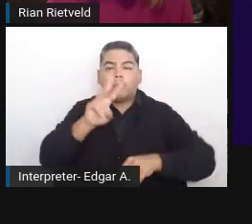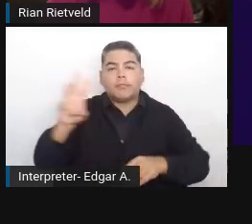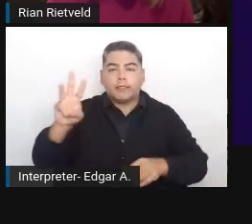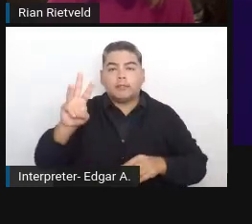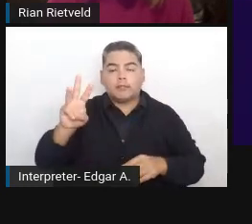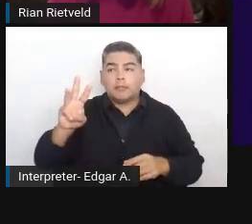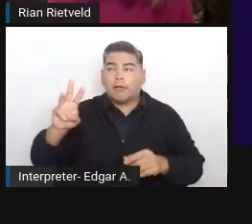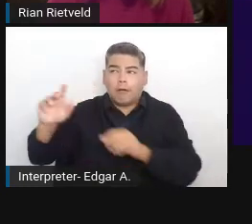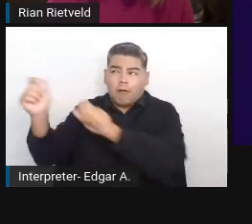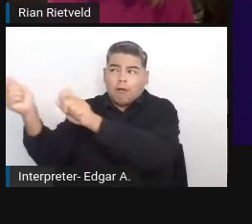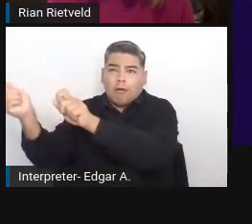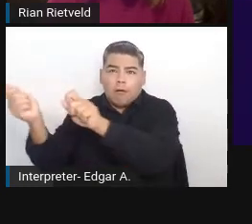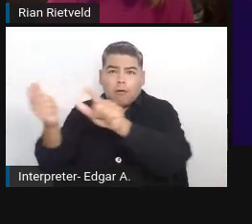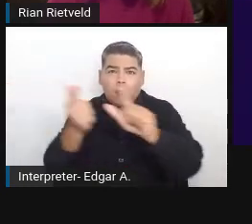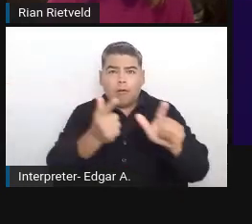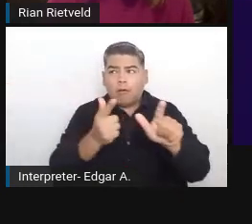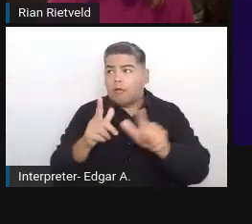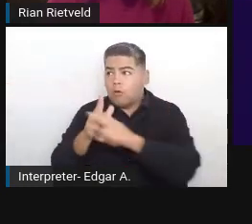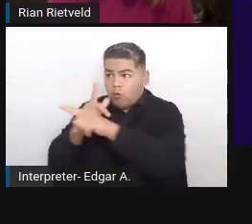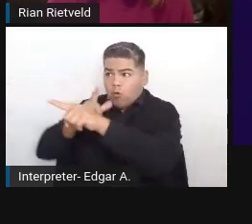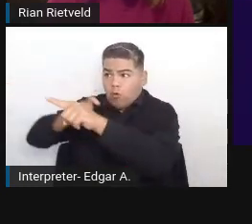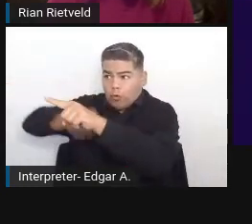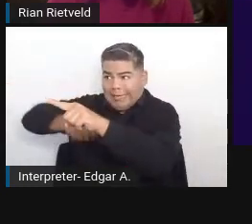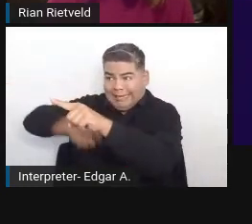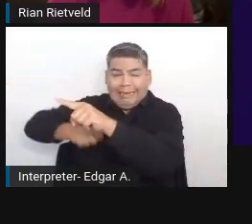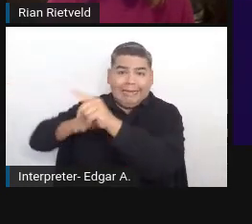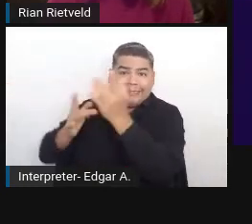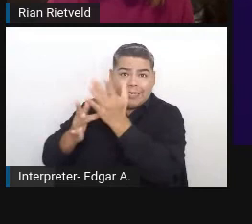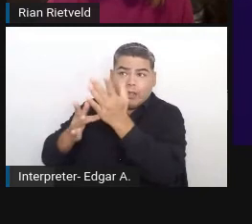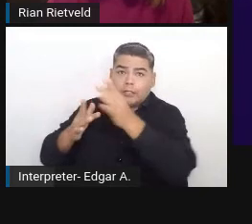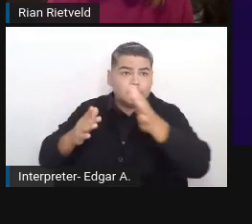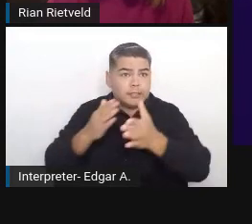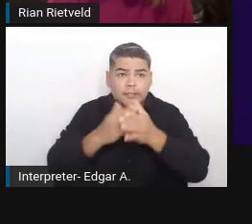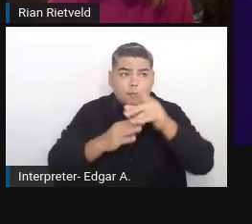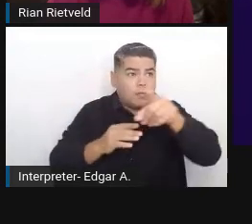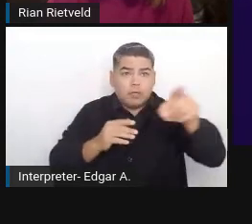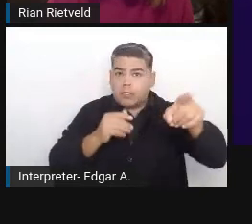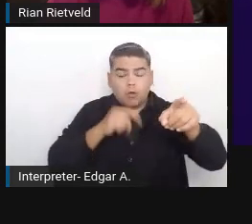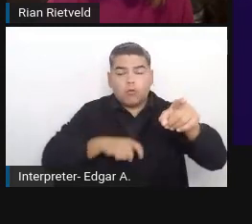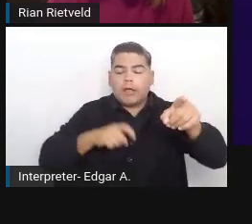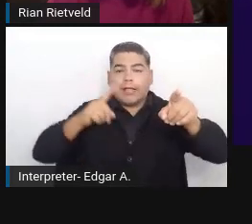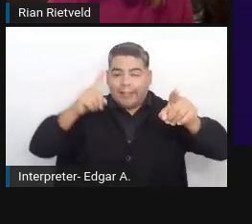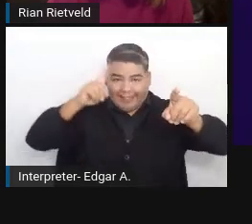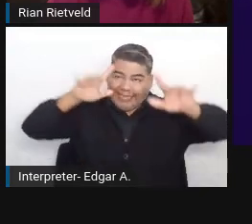Those who need assistive technology and those who don't, think about absolutely everybody who is going to be filling out your form